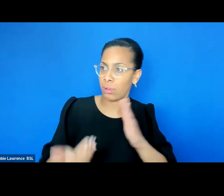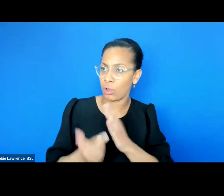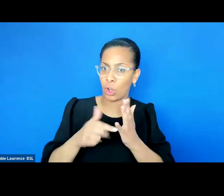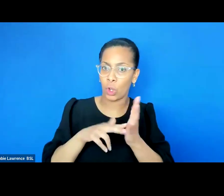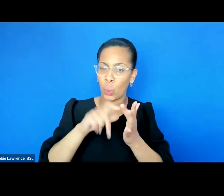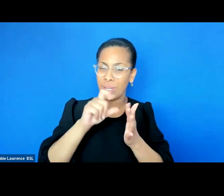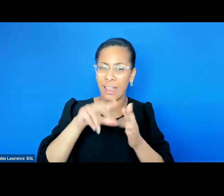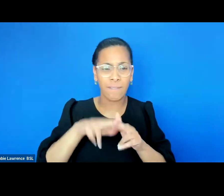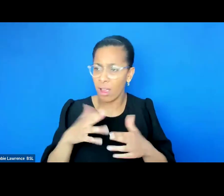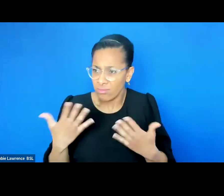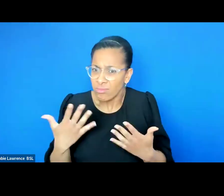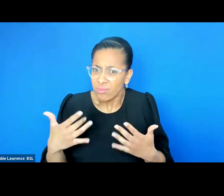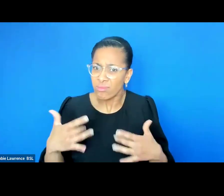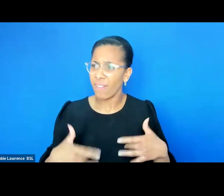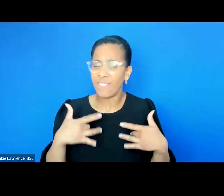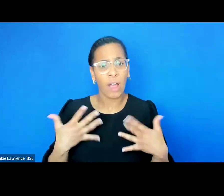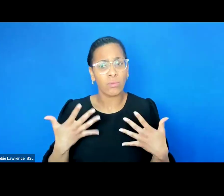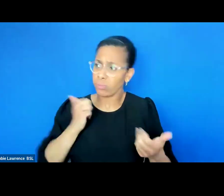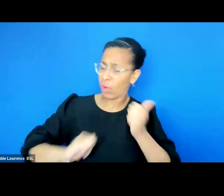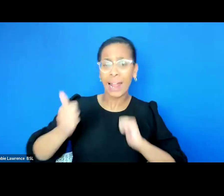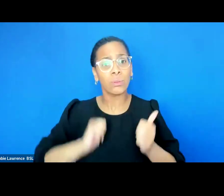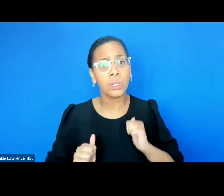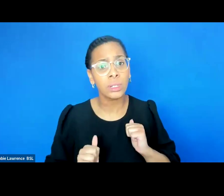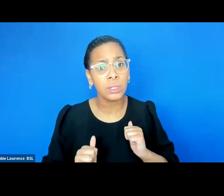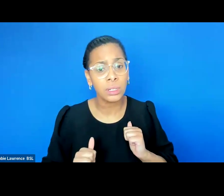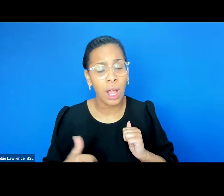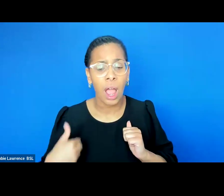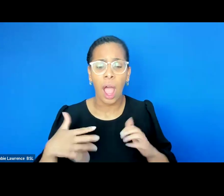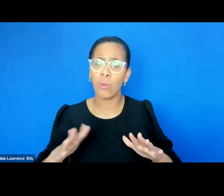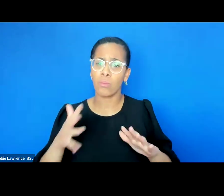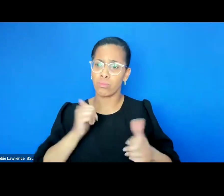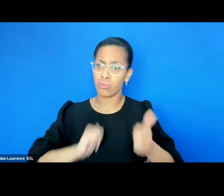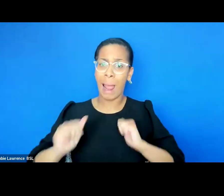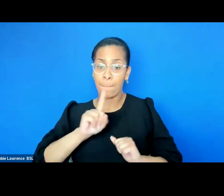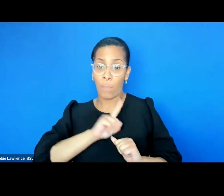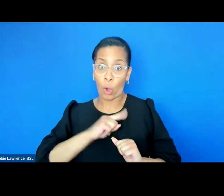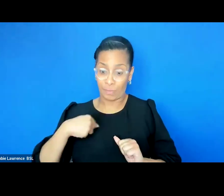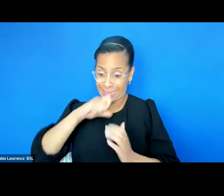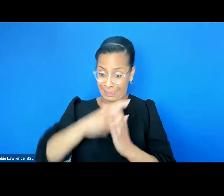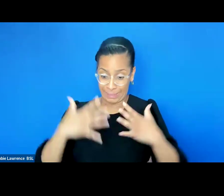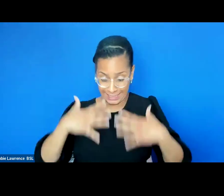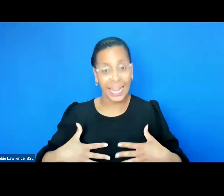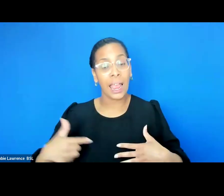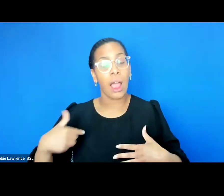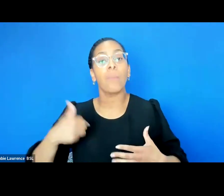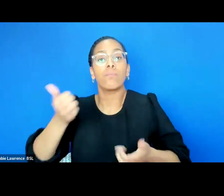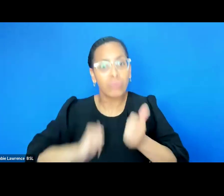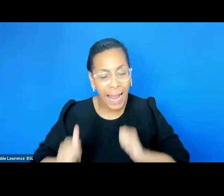I don't necessarily feel proud because I have HIBM. I feel proud because of this incredible community that